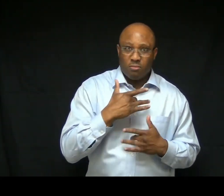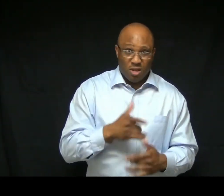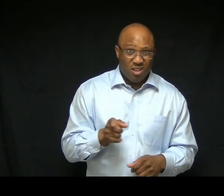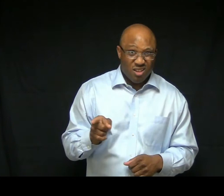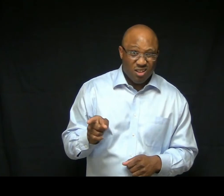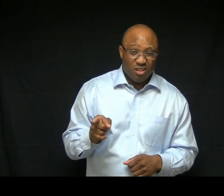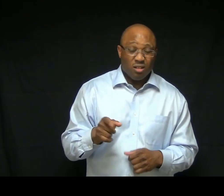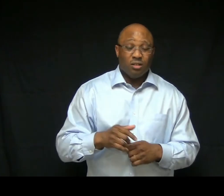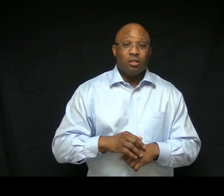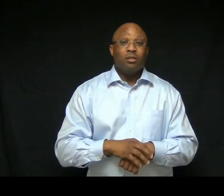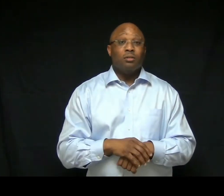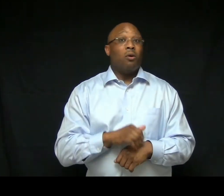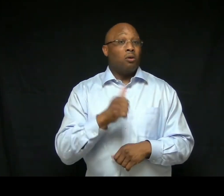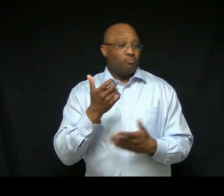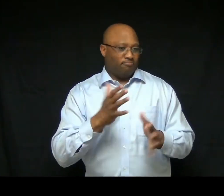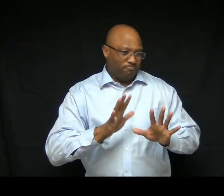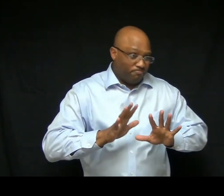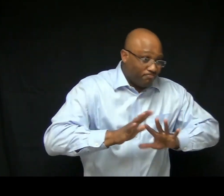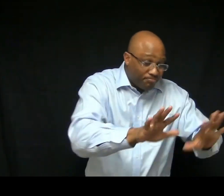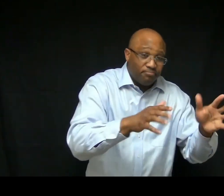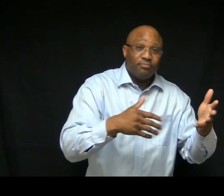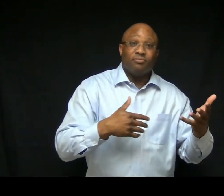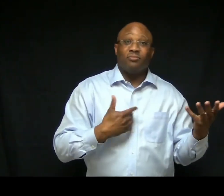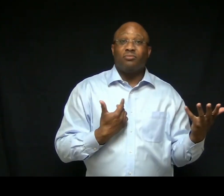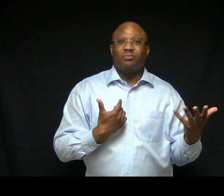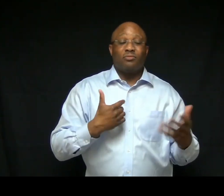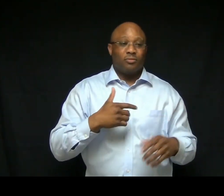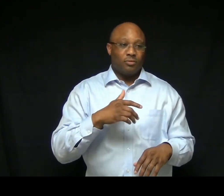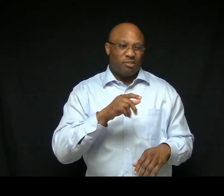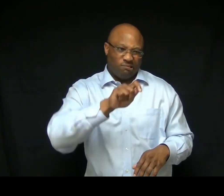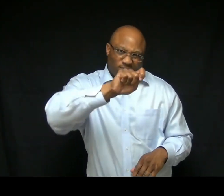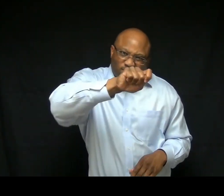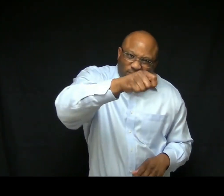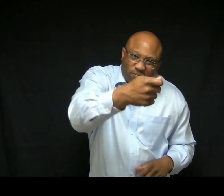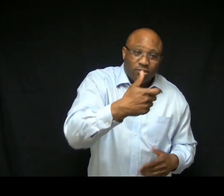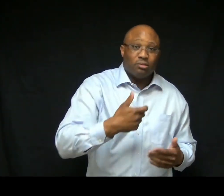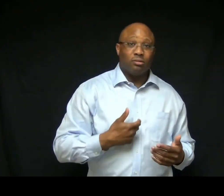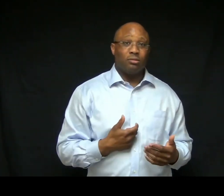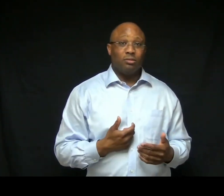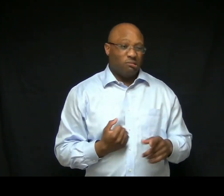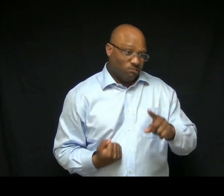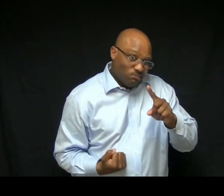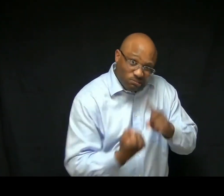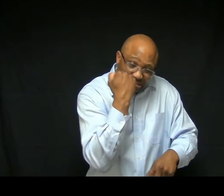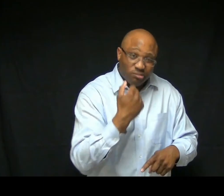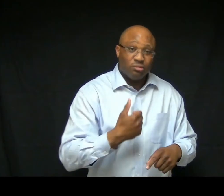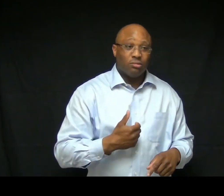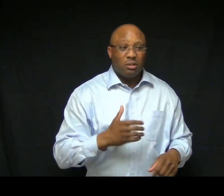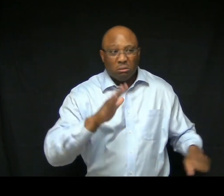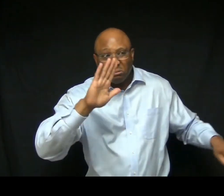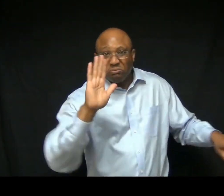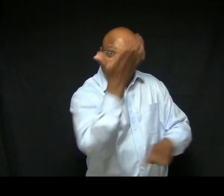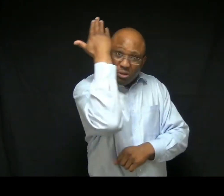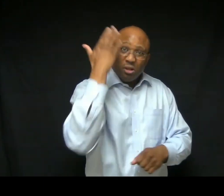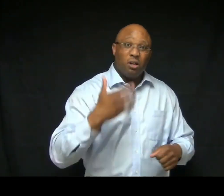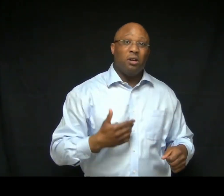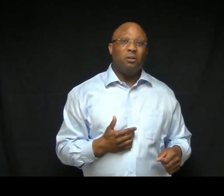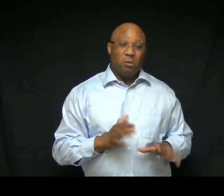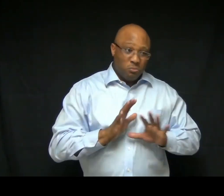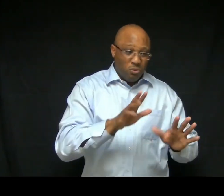or physical intimidation.